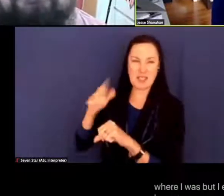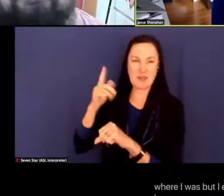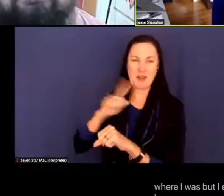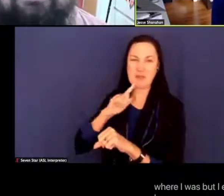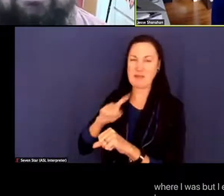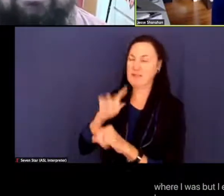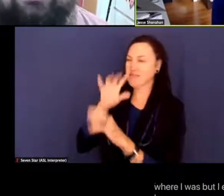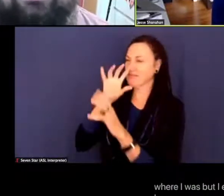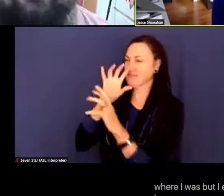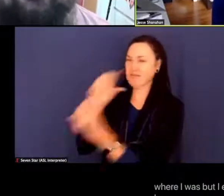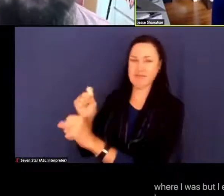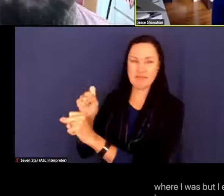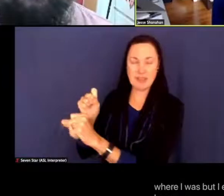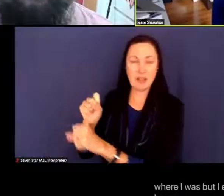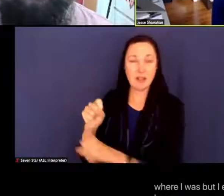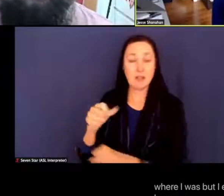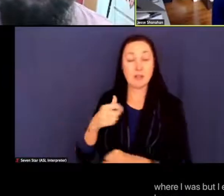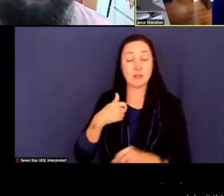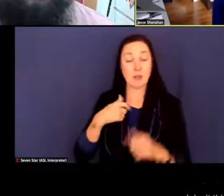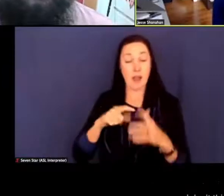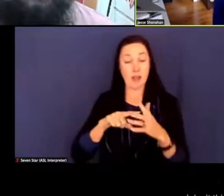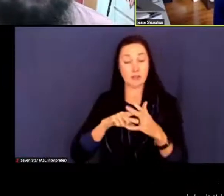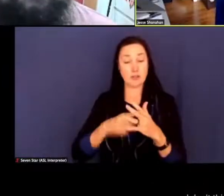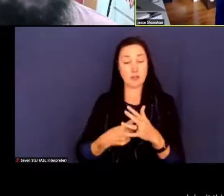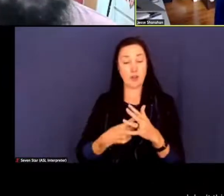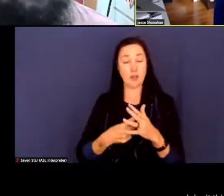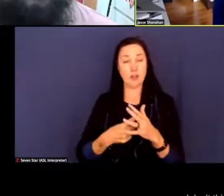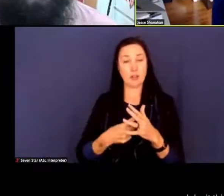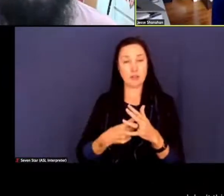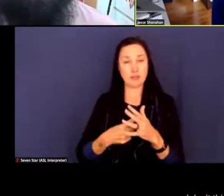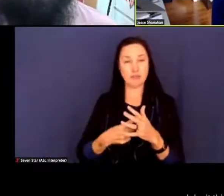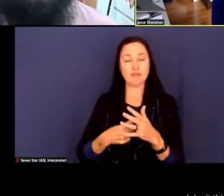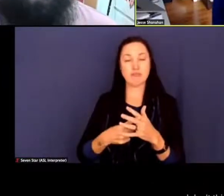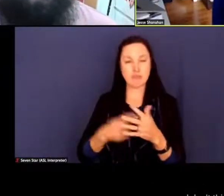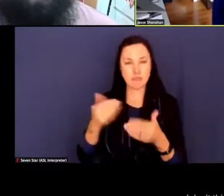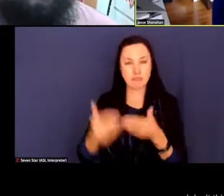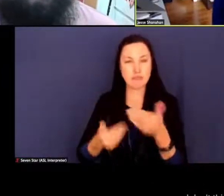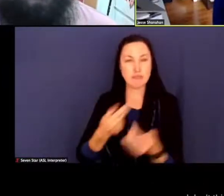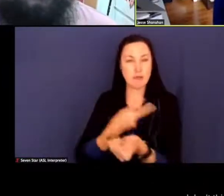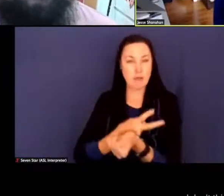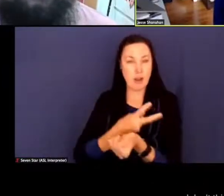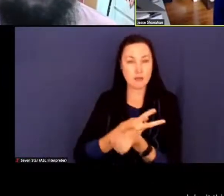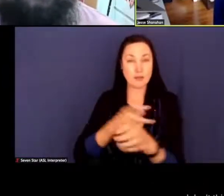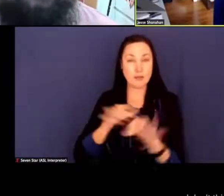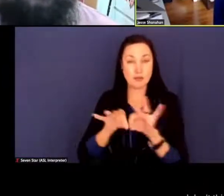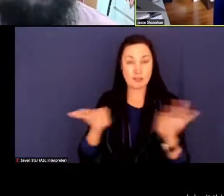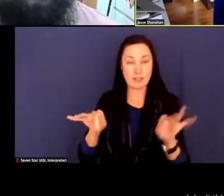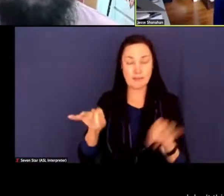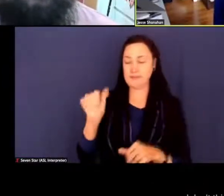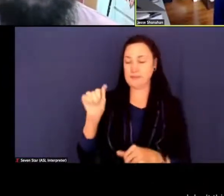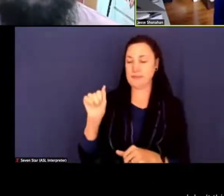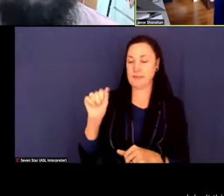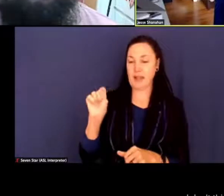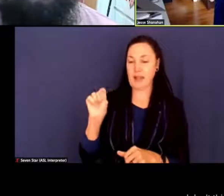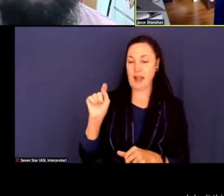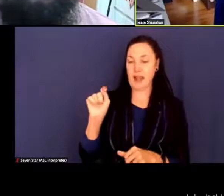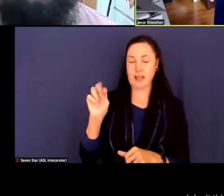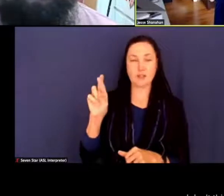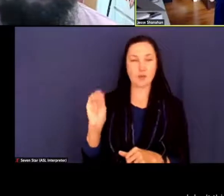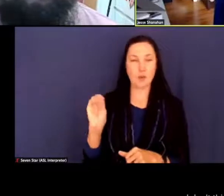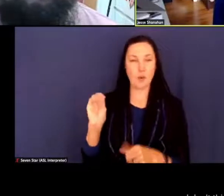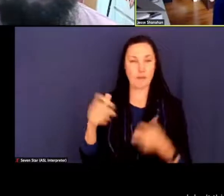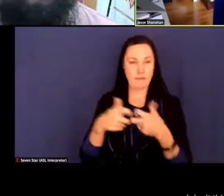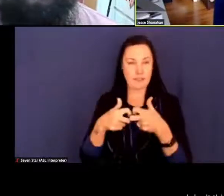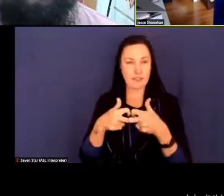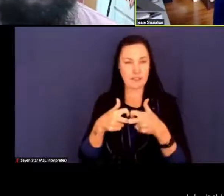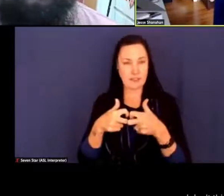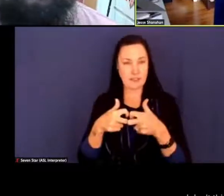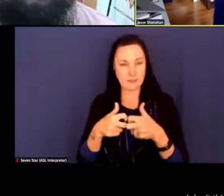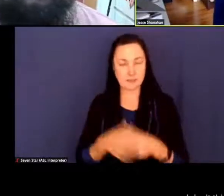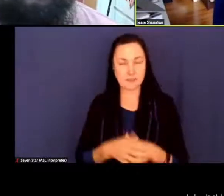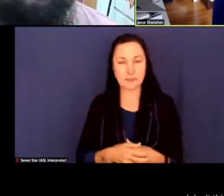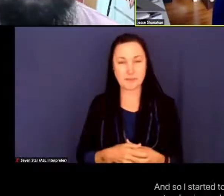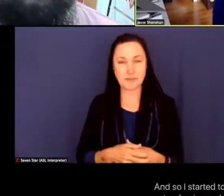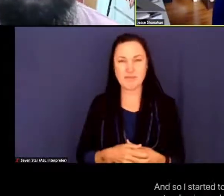And so I started to pursue a graduate degree in astrophysics and it was difficult because I would